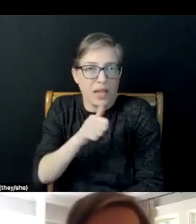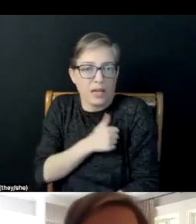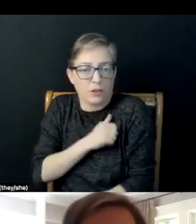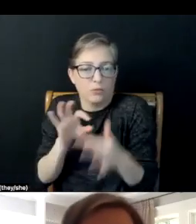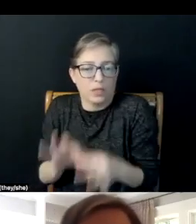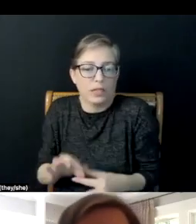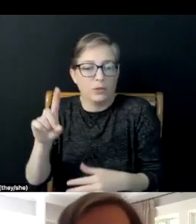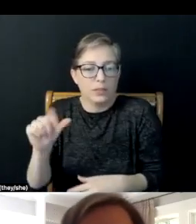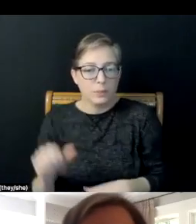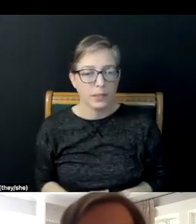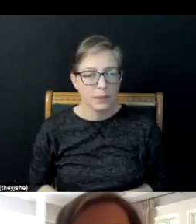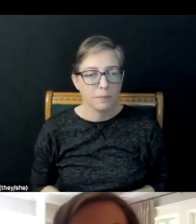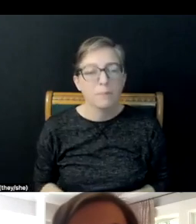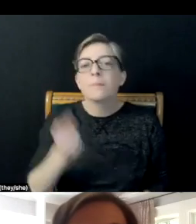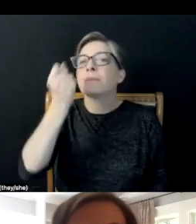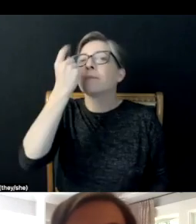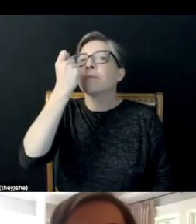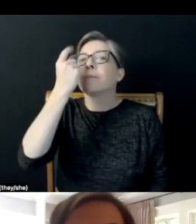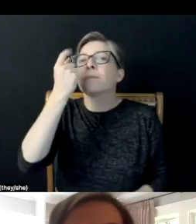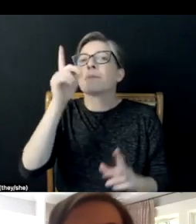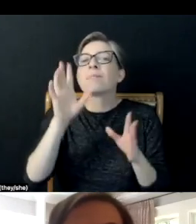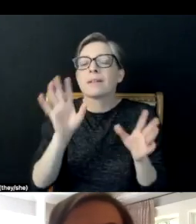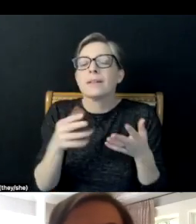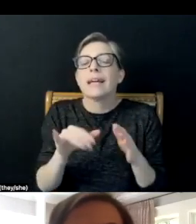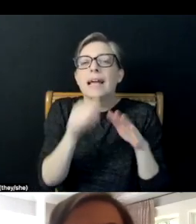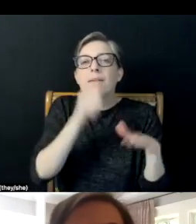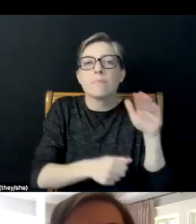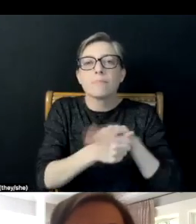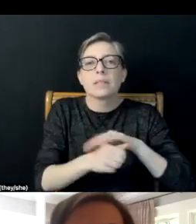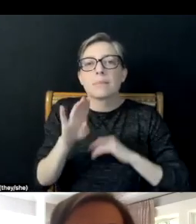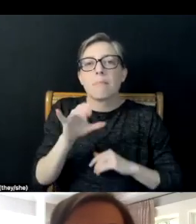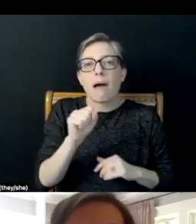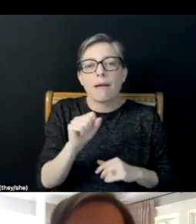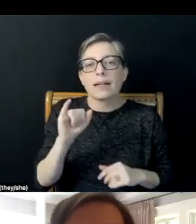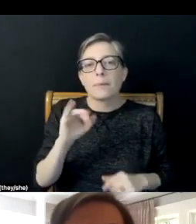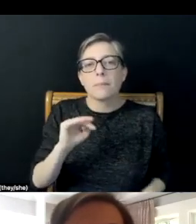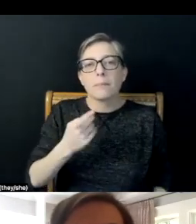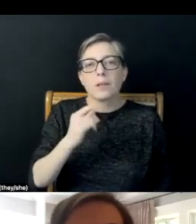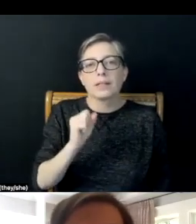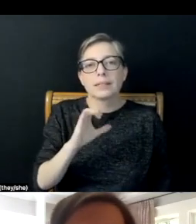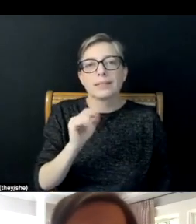implicit bias infers the presence of a bias that comes out not necessarily with your words,